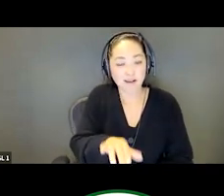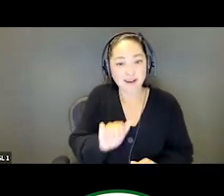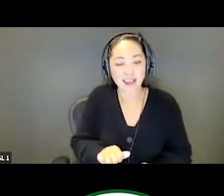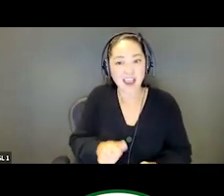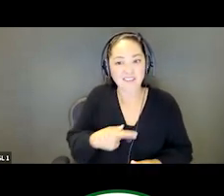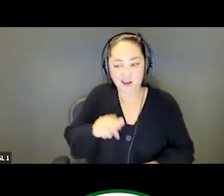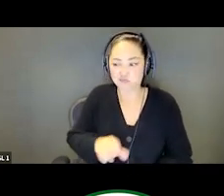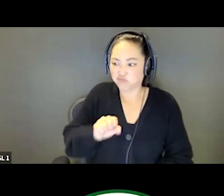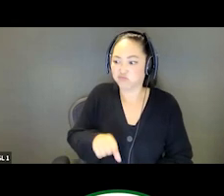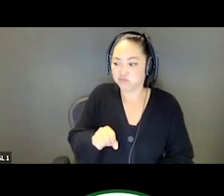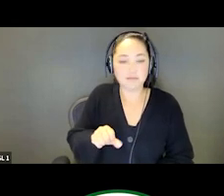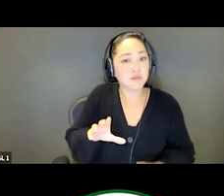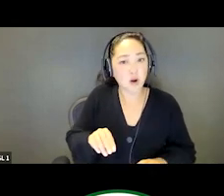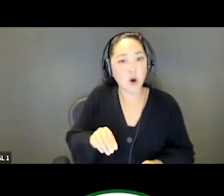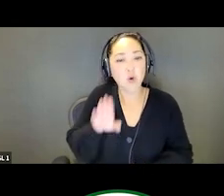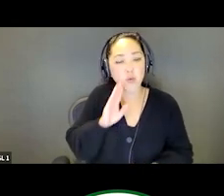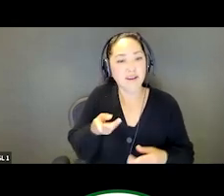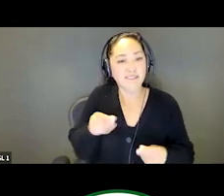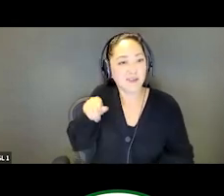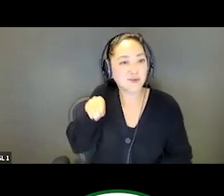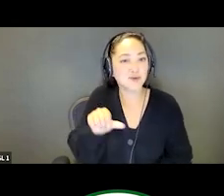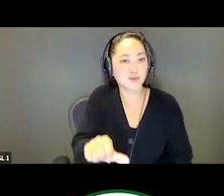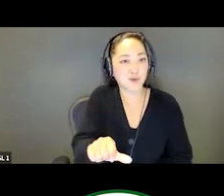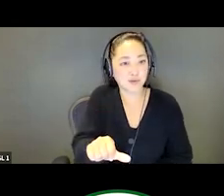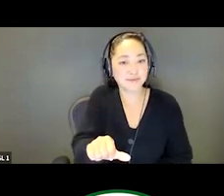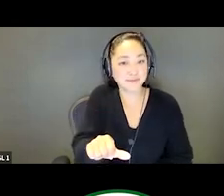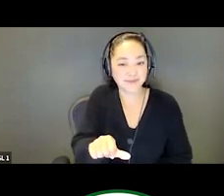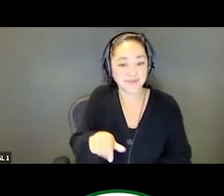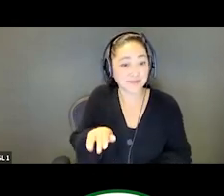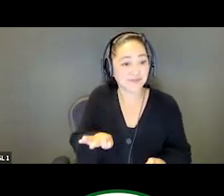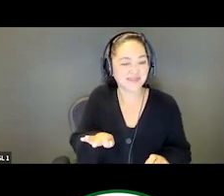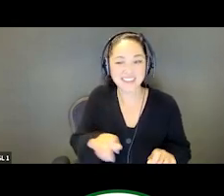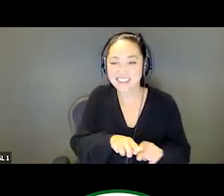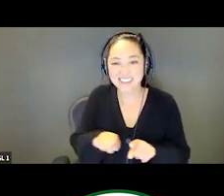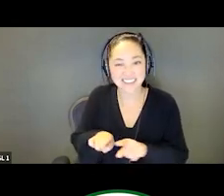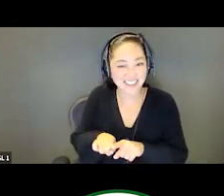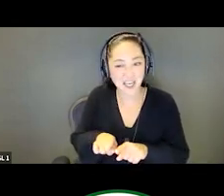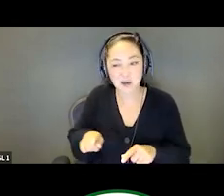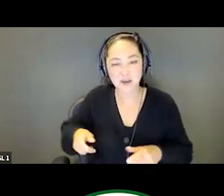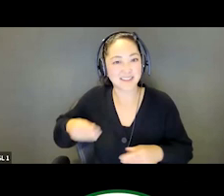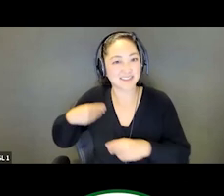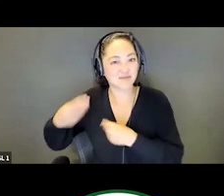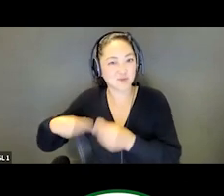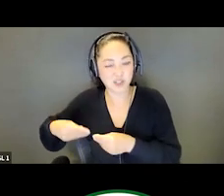You're not limited as with traditional wheelchairs. We also used several bicycle components just